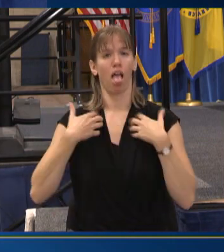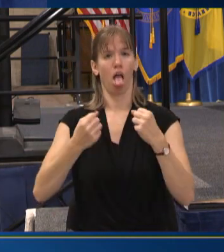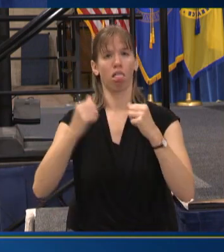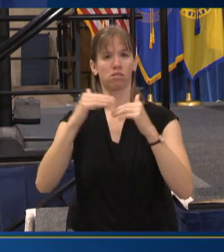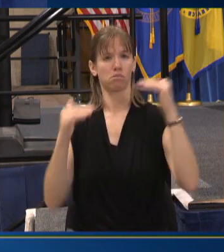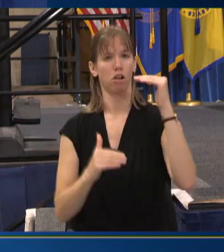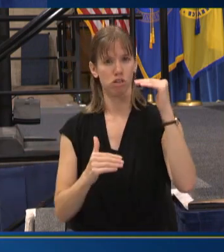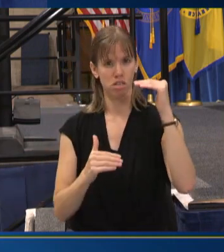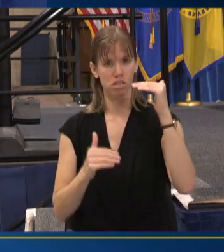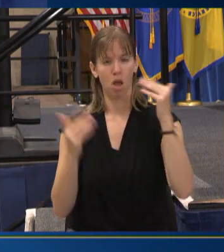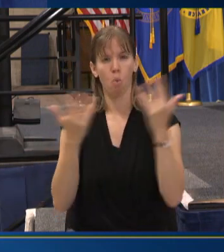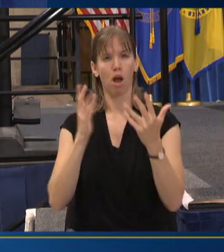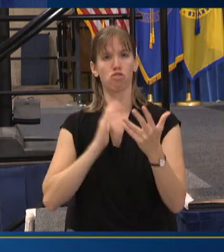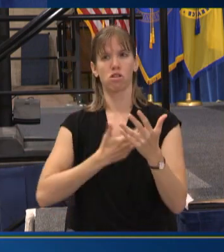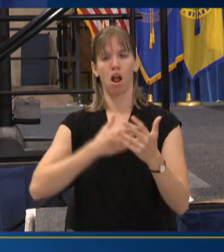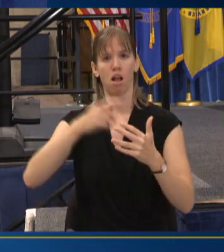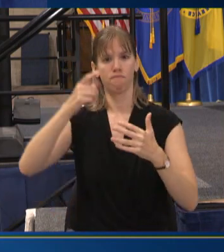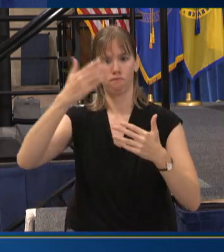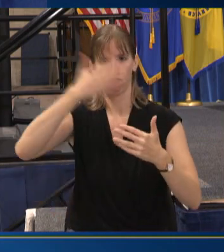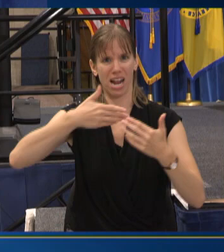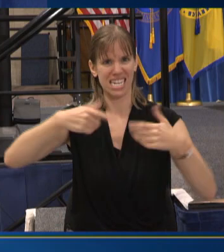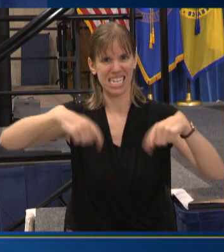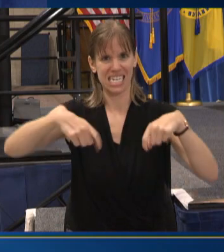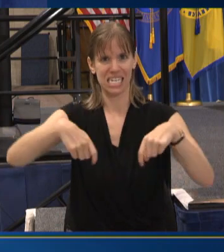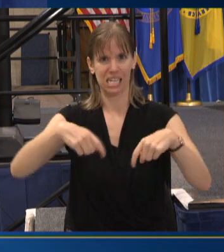needs related to building climate resilience at the community level.